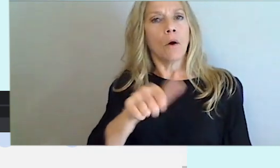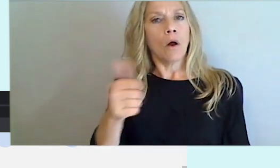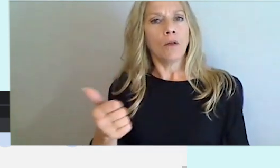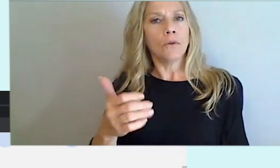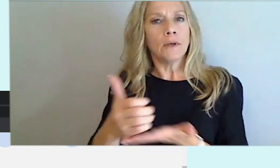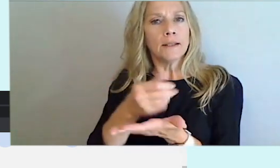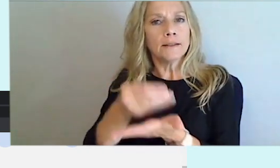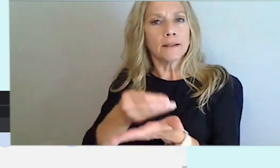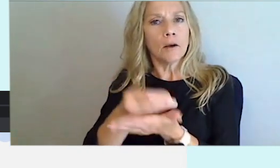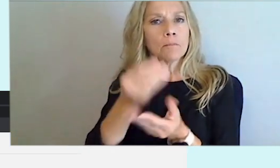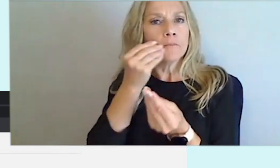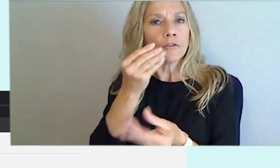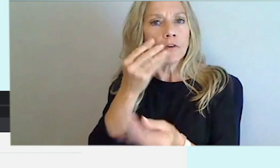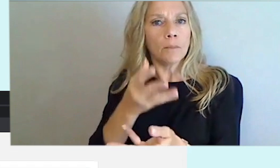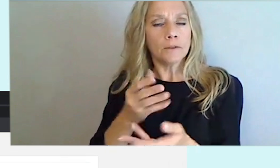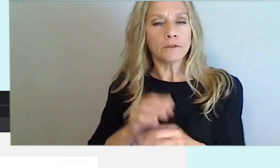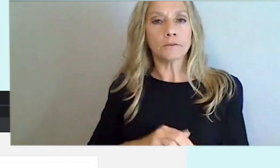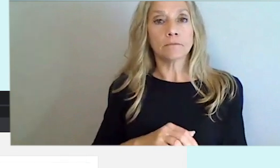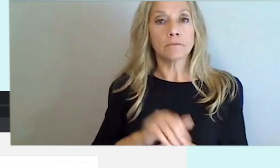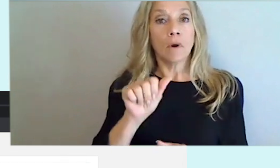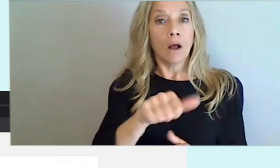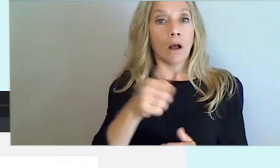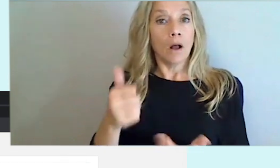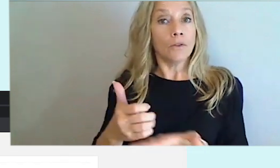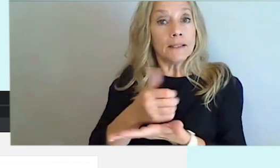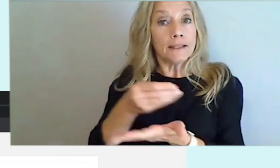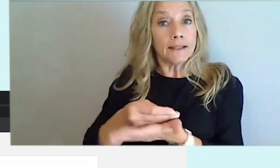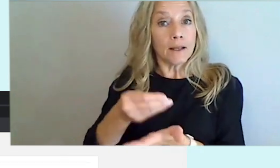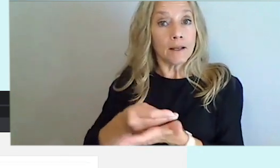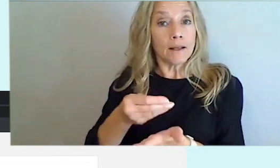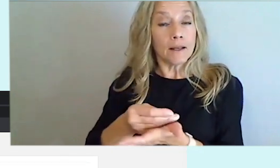On the other income page you must review any information on file,